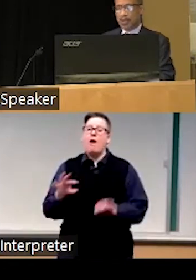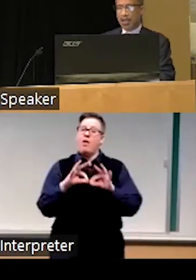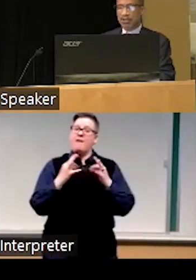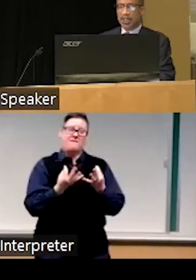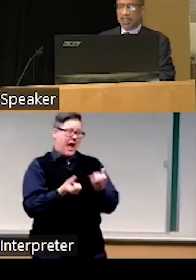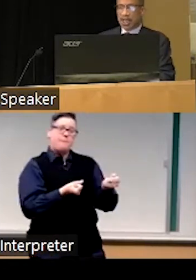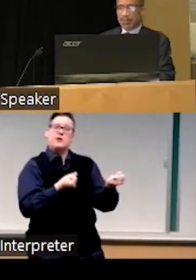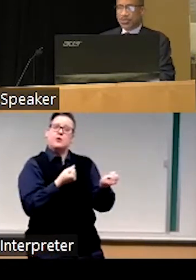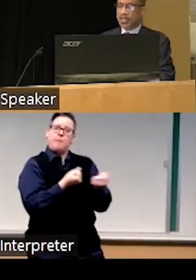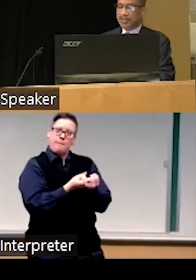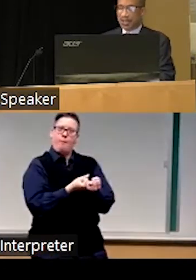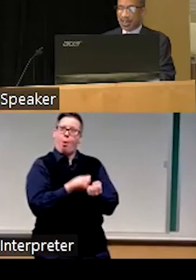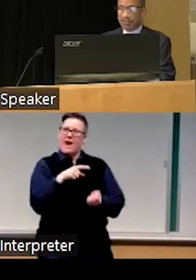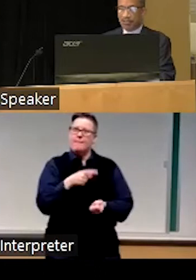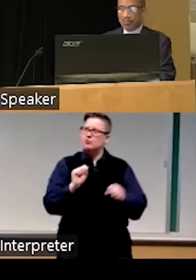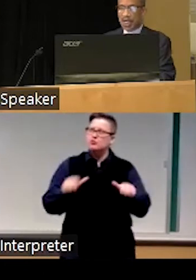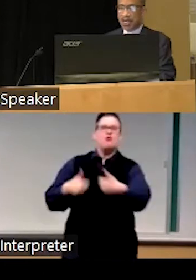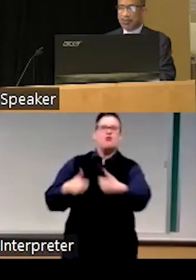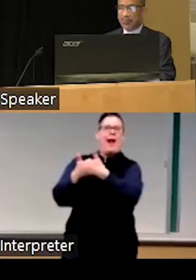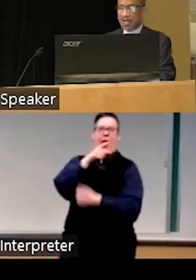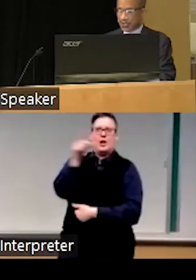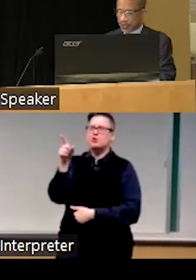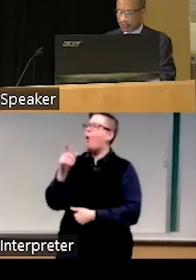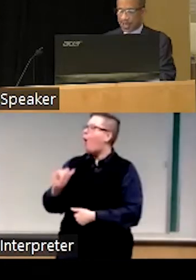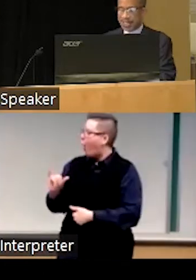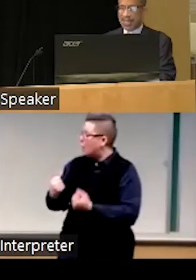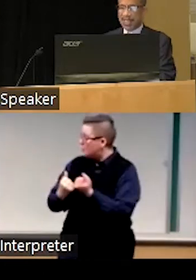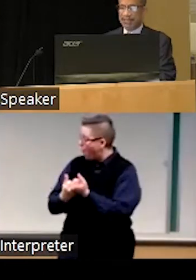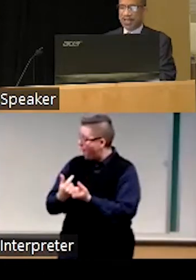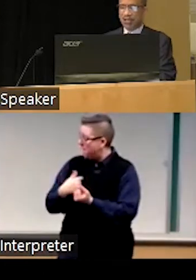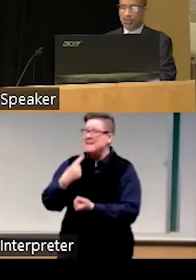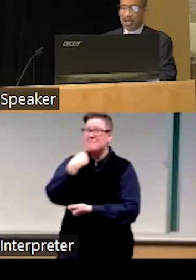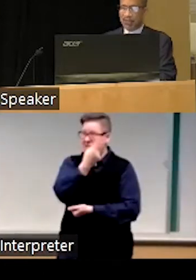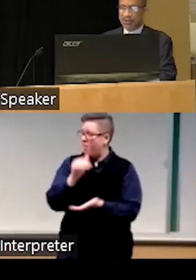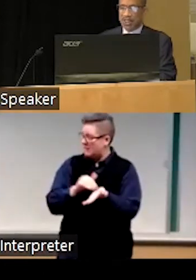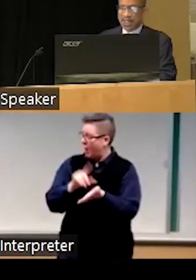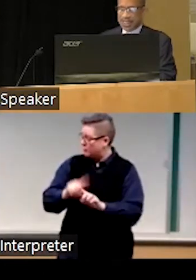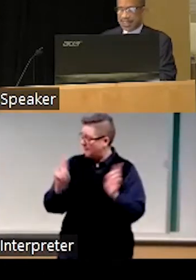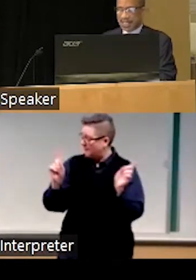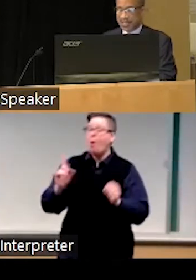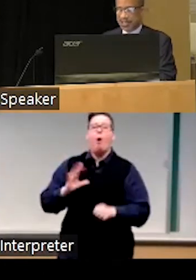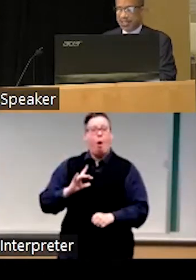model that's what he found helpful he also had friends that he found were helpful in discussing